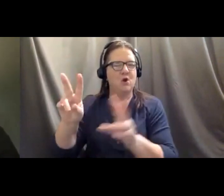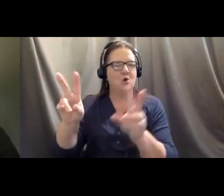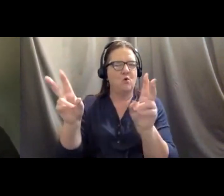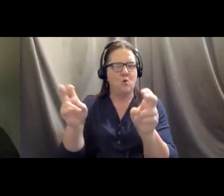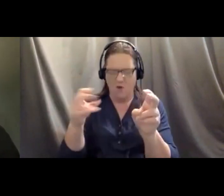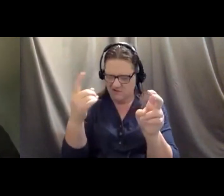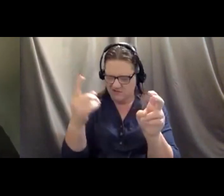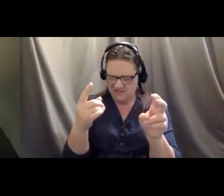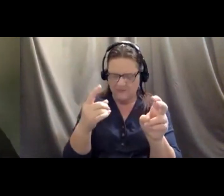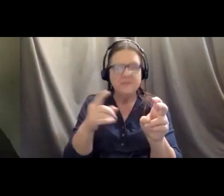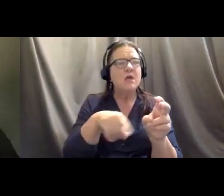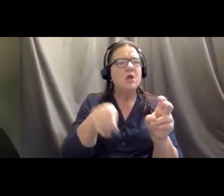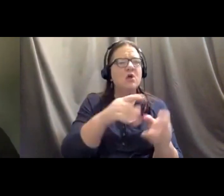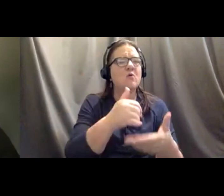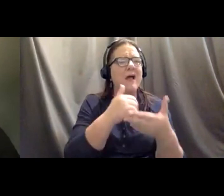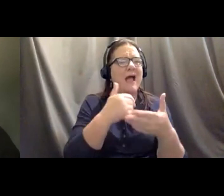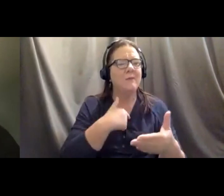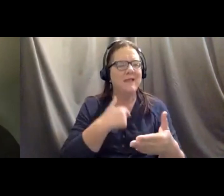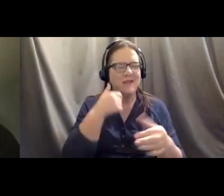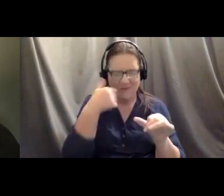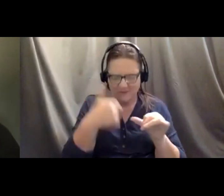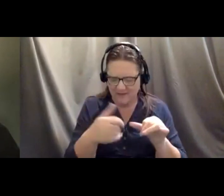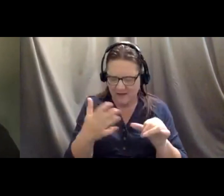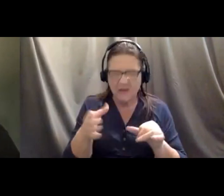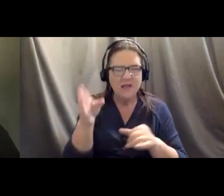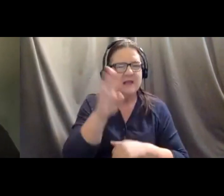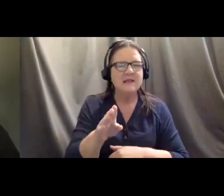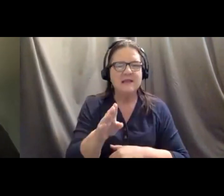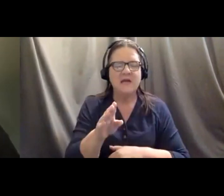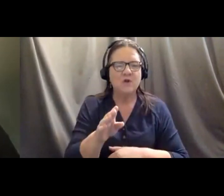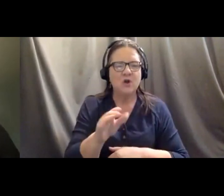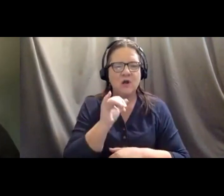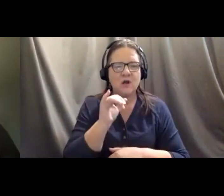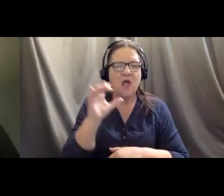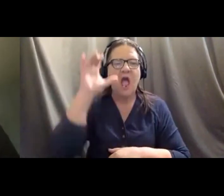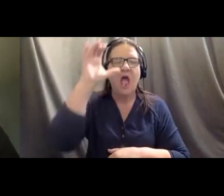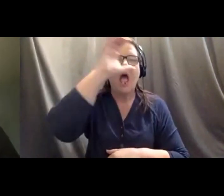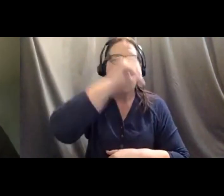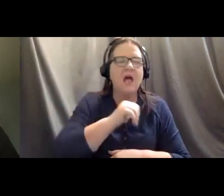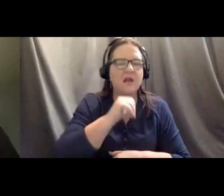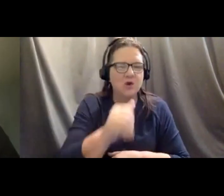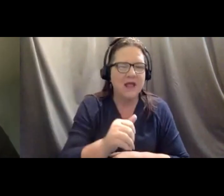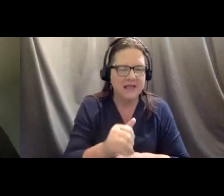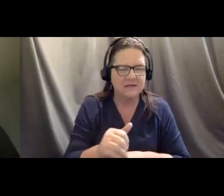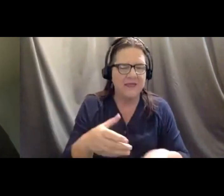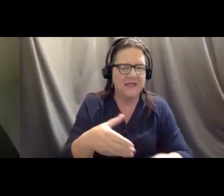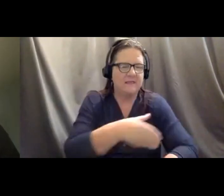. >> Sharon Brisolara: Small group of people.